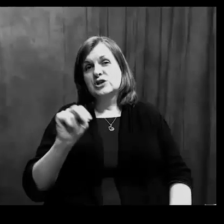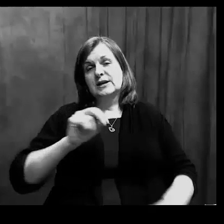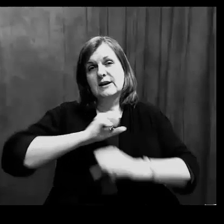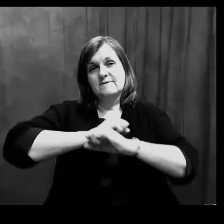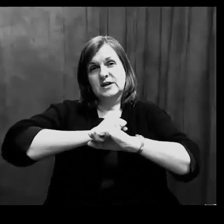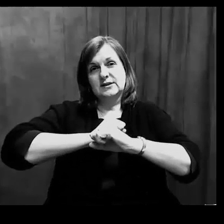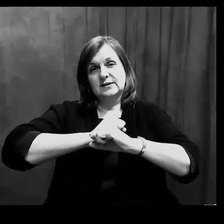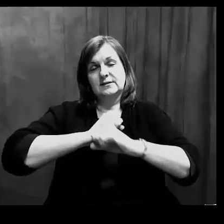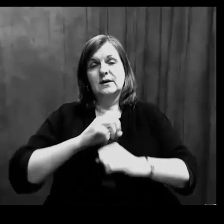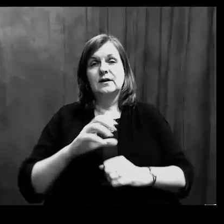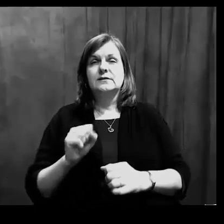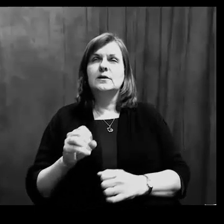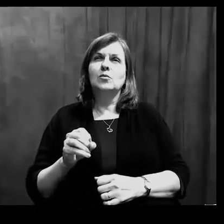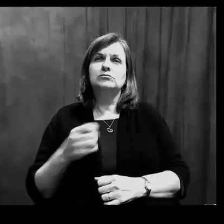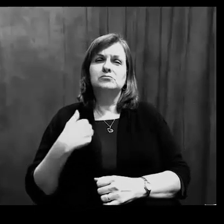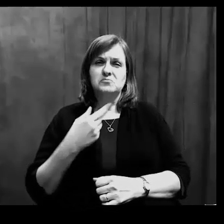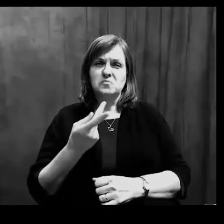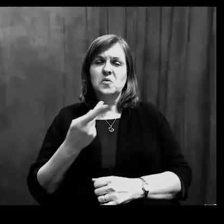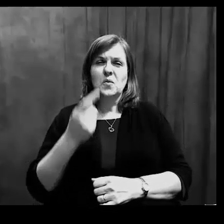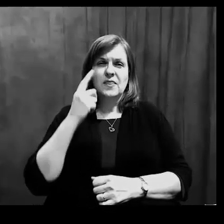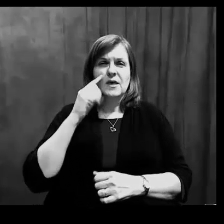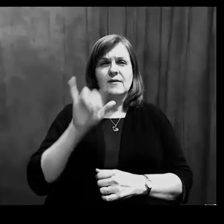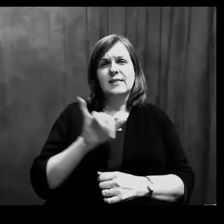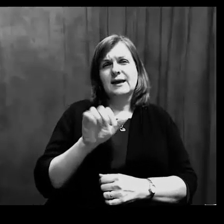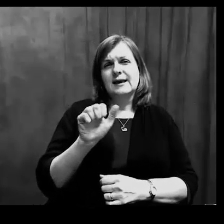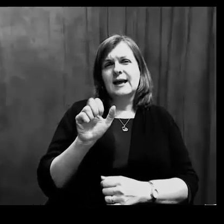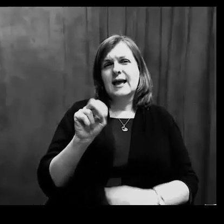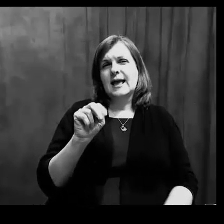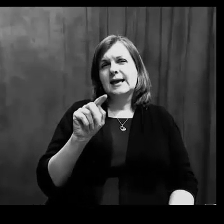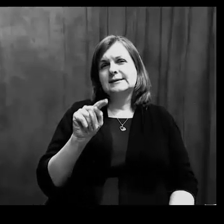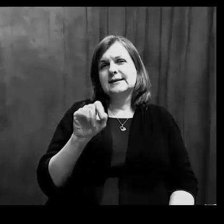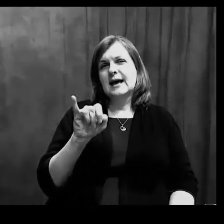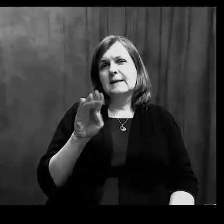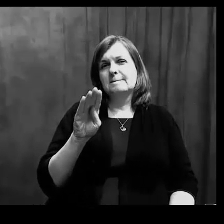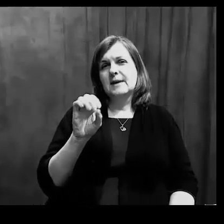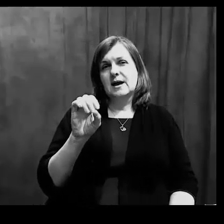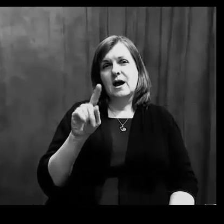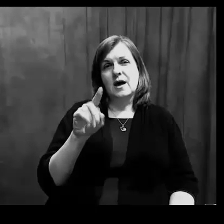defense mechanisms so we would think about these like antibiotics